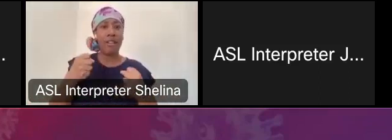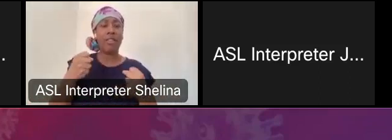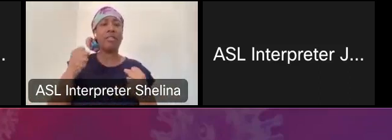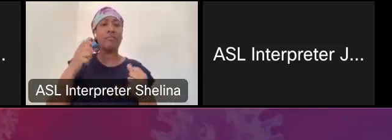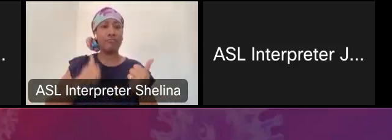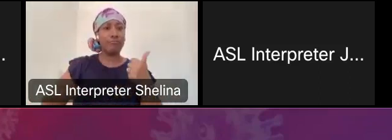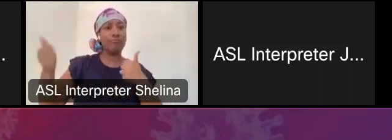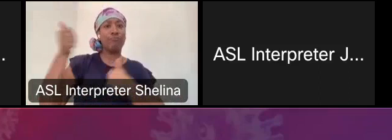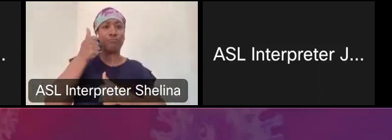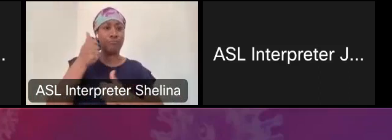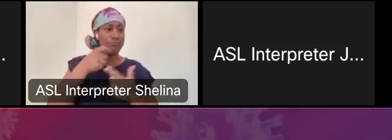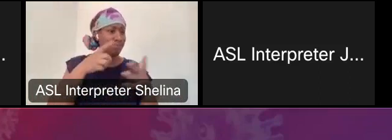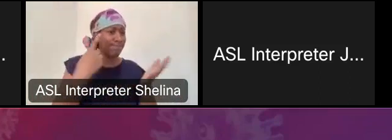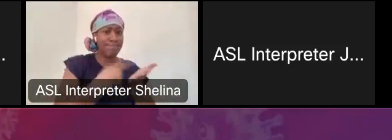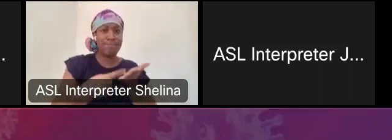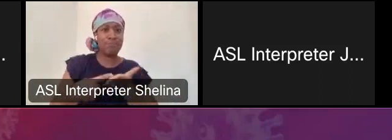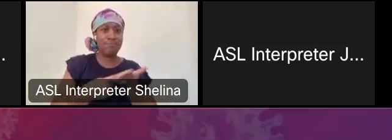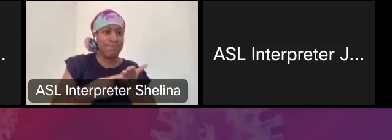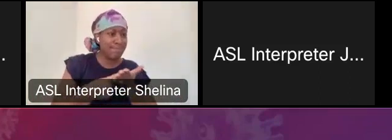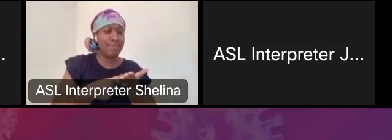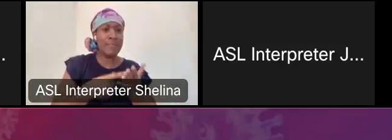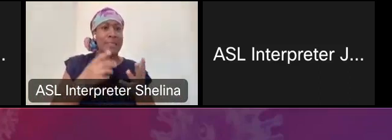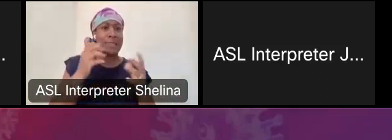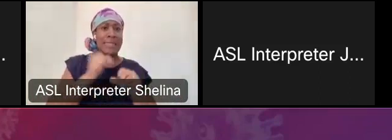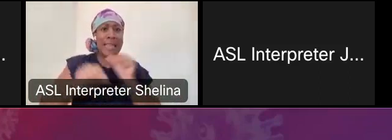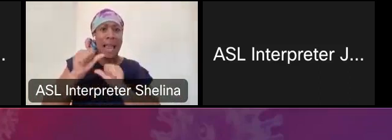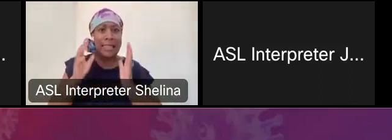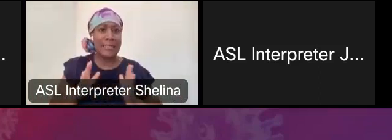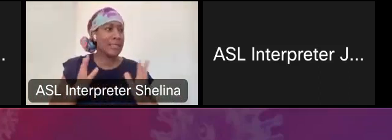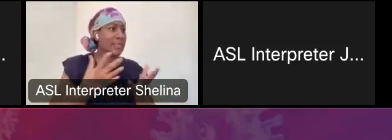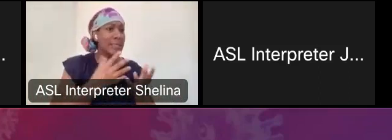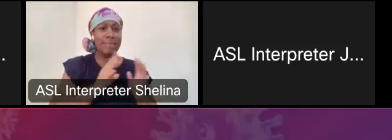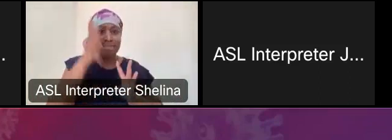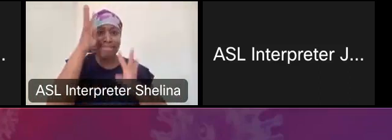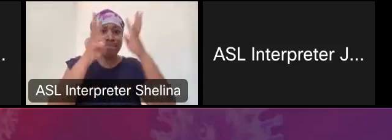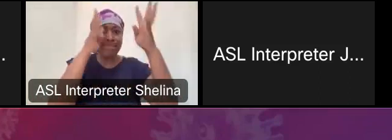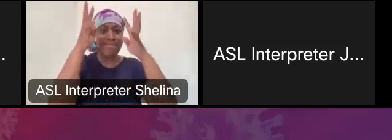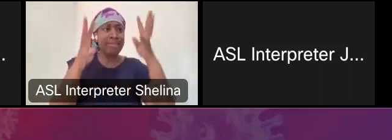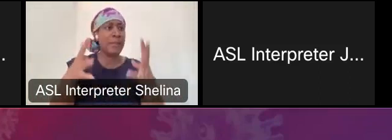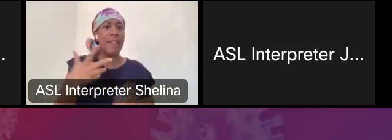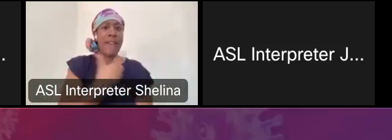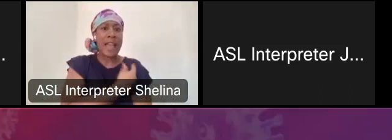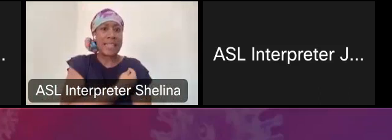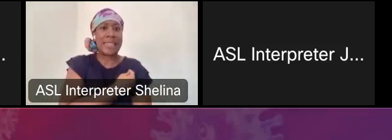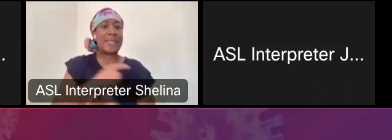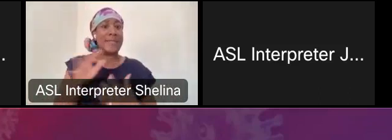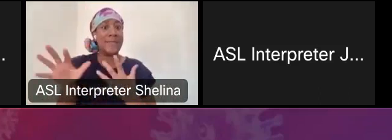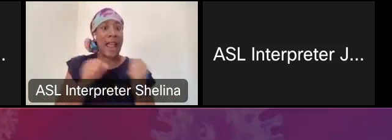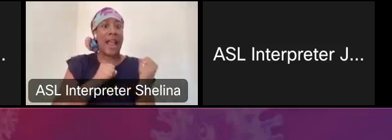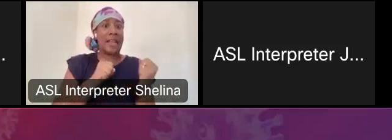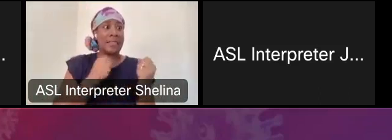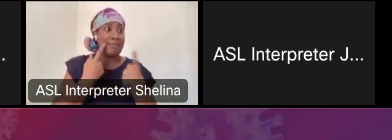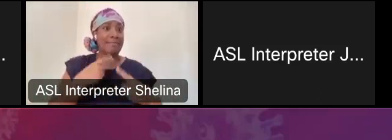in the u s the goal was to make a vaccine that was safe and that worked as soon as they could while still following all the safety steps